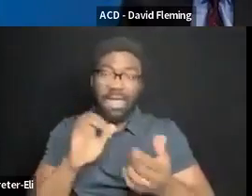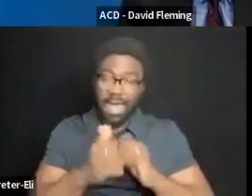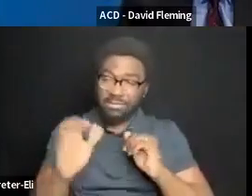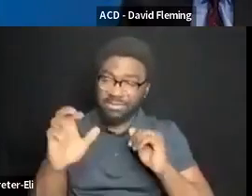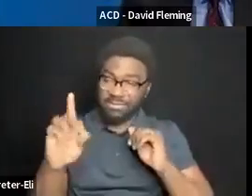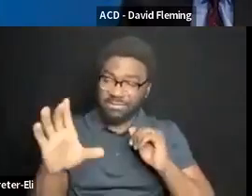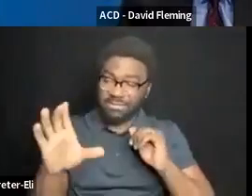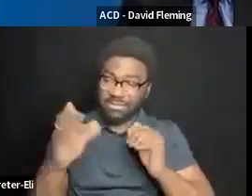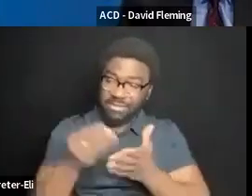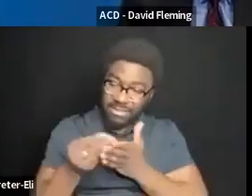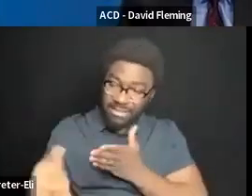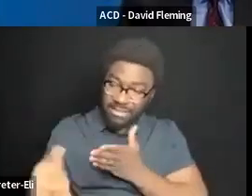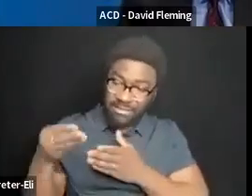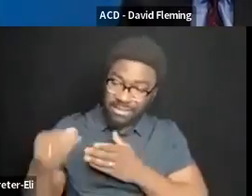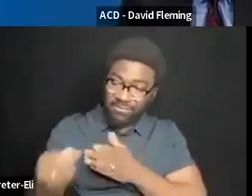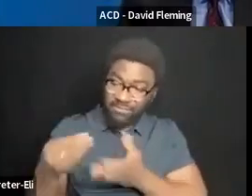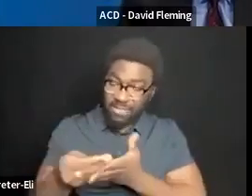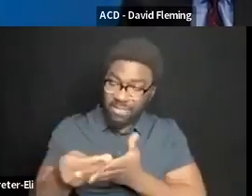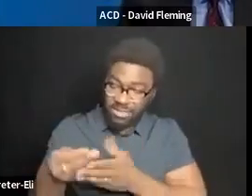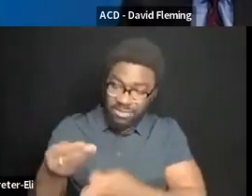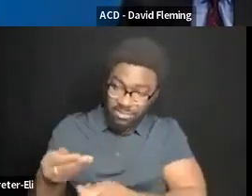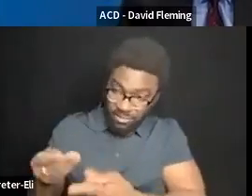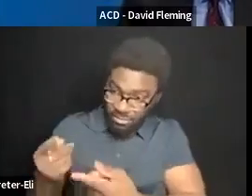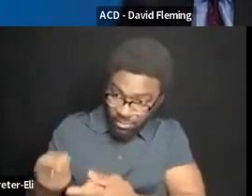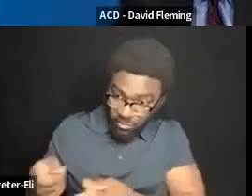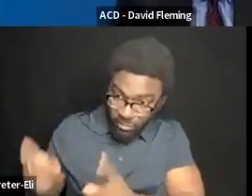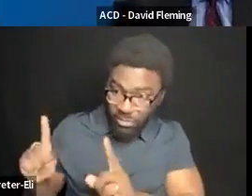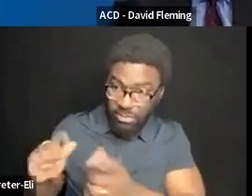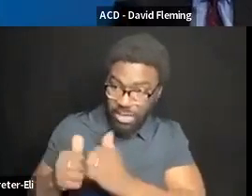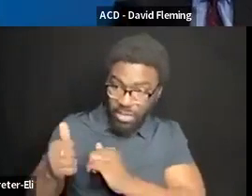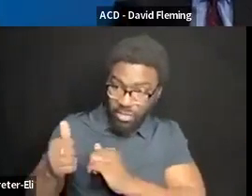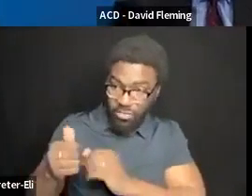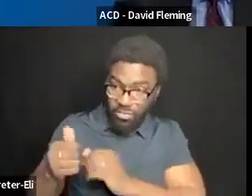as they're being implemented. So we'll make a point of that. Julie?